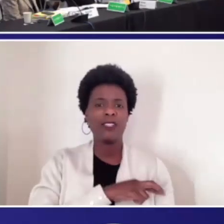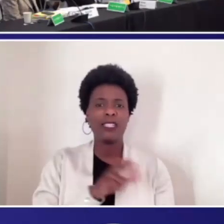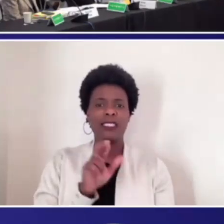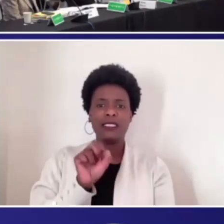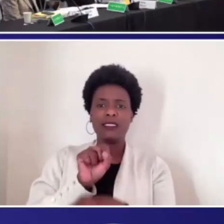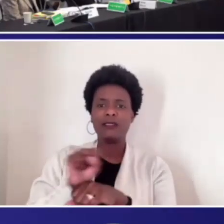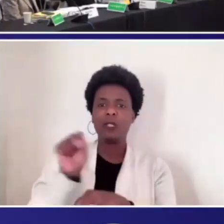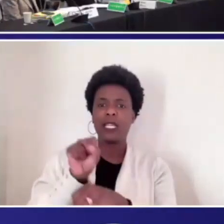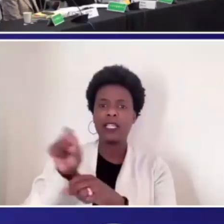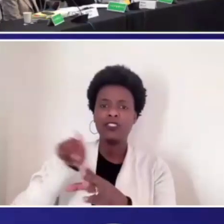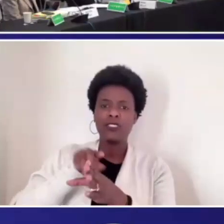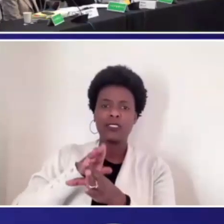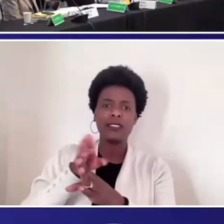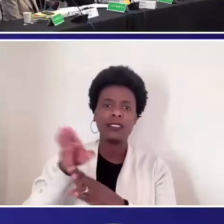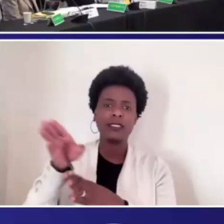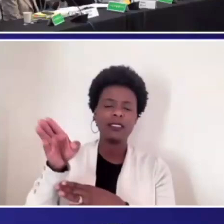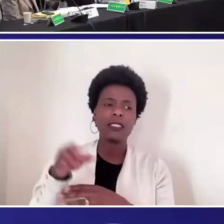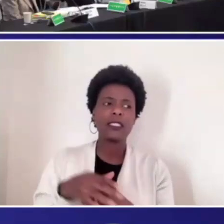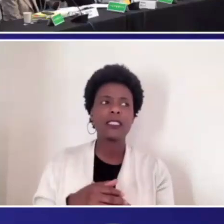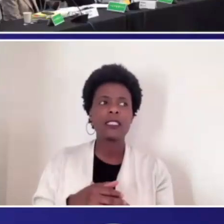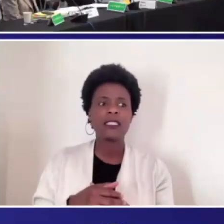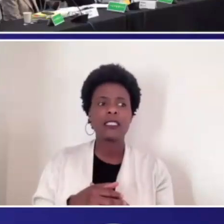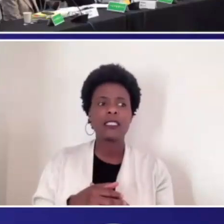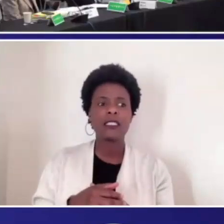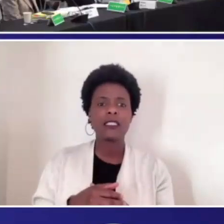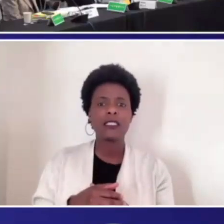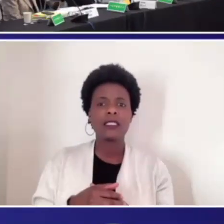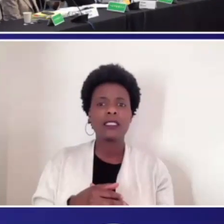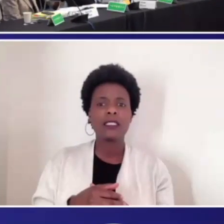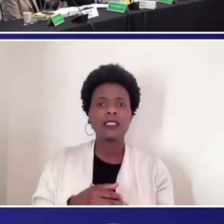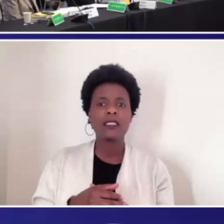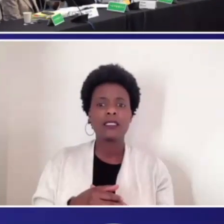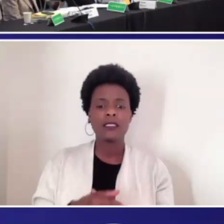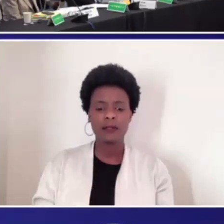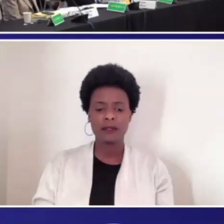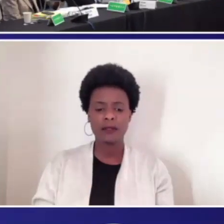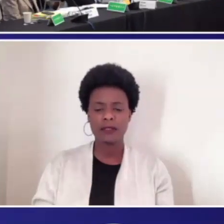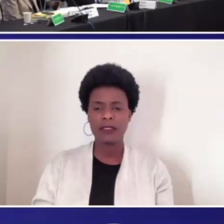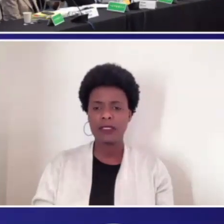I mean the -- those are not terminal.